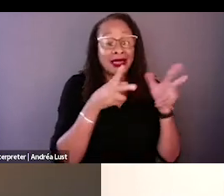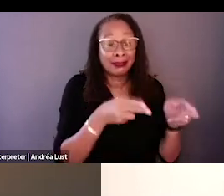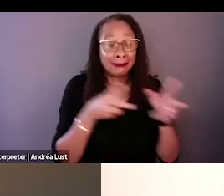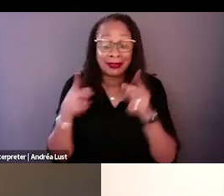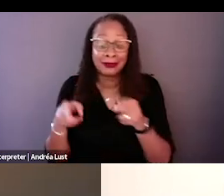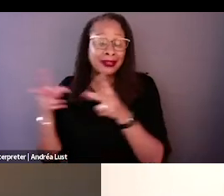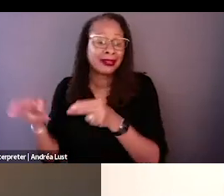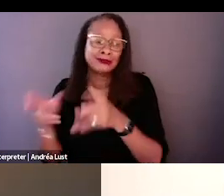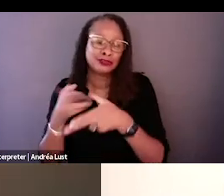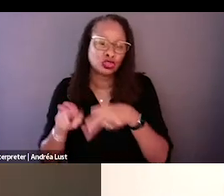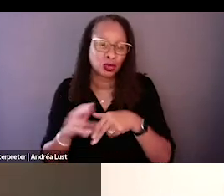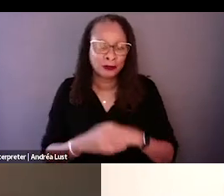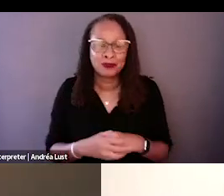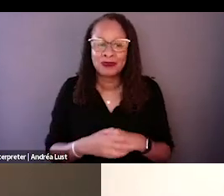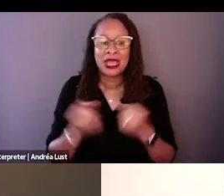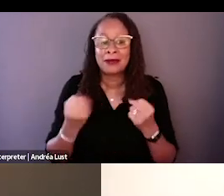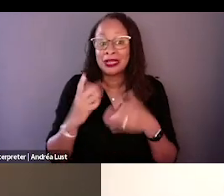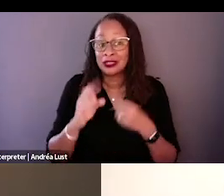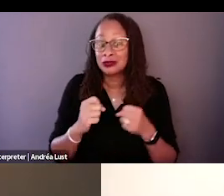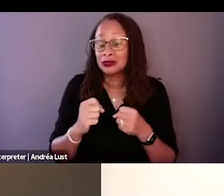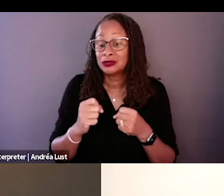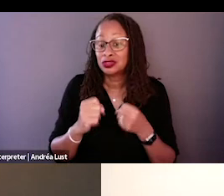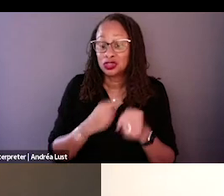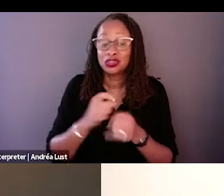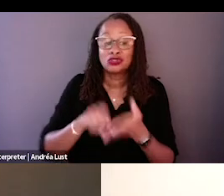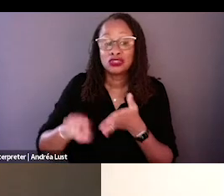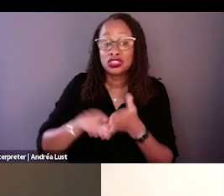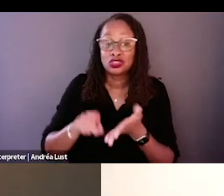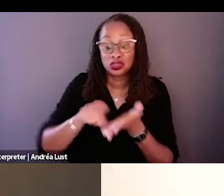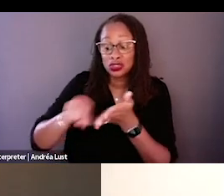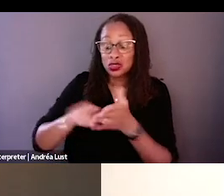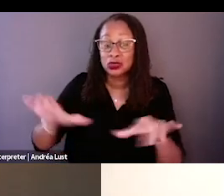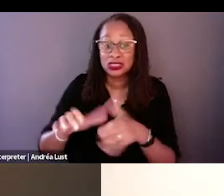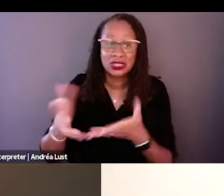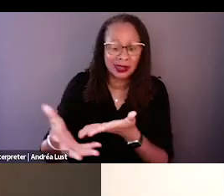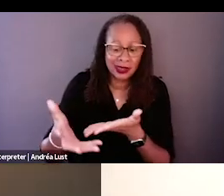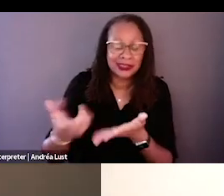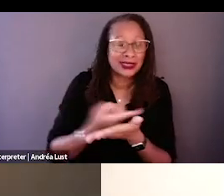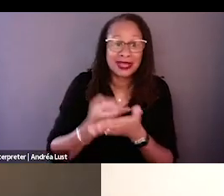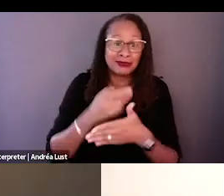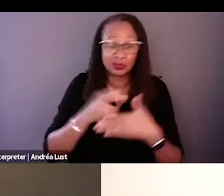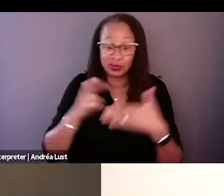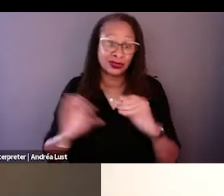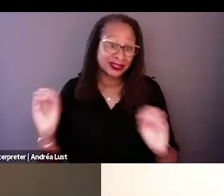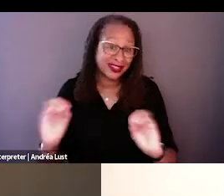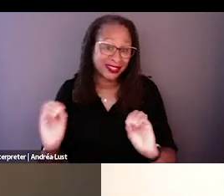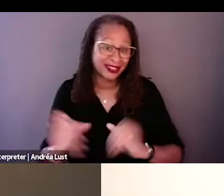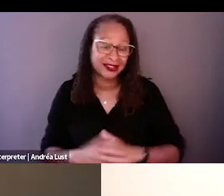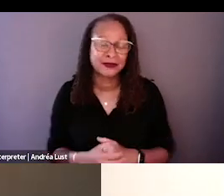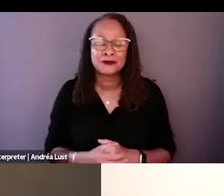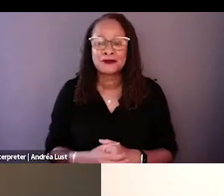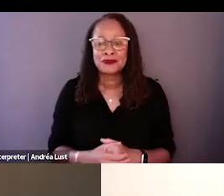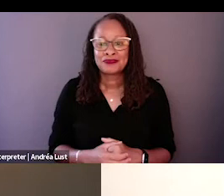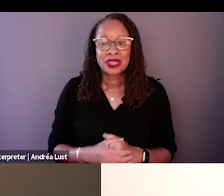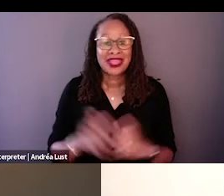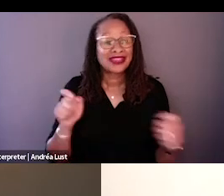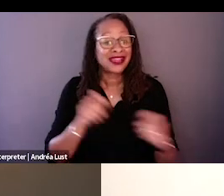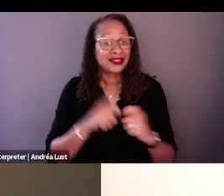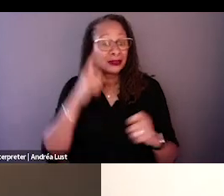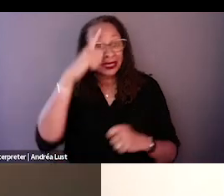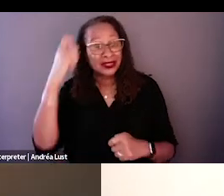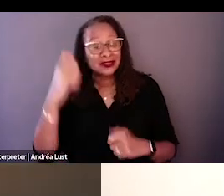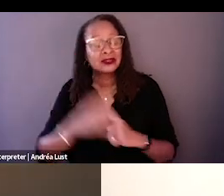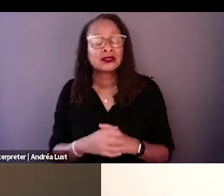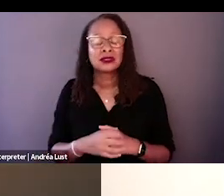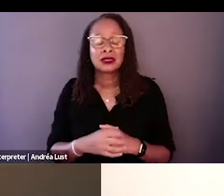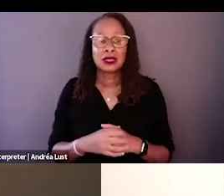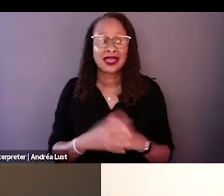We do a lot of research that at the end doesn't amount to anything because you don't get an answer.